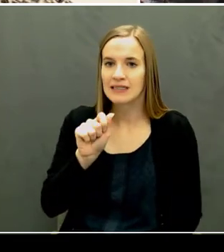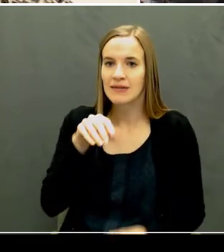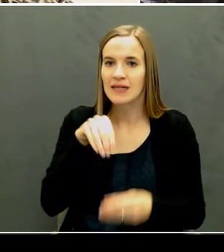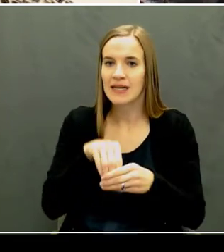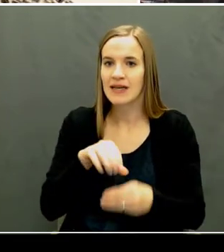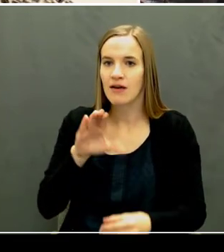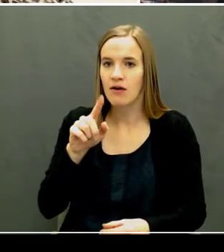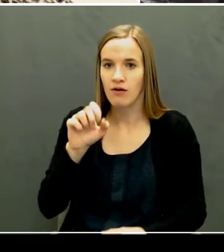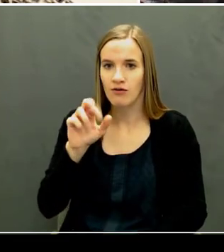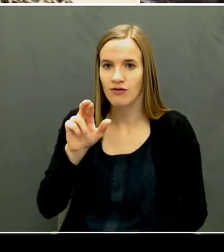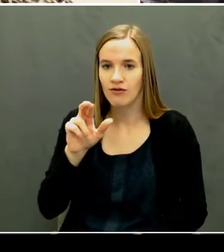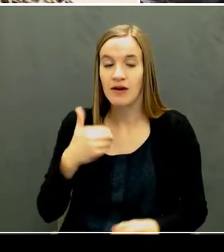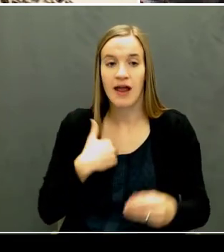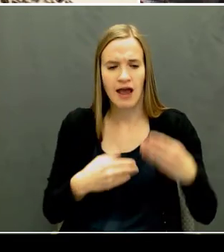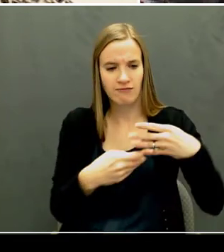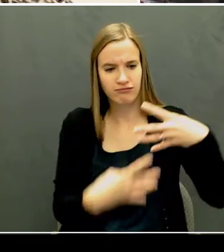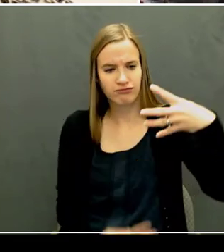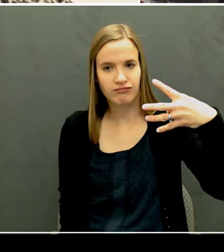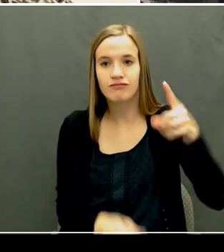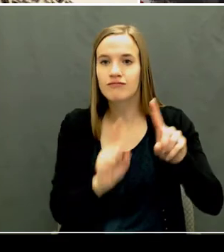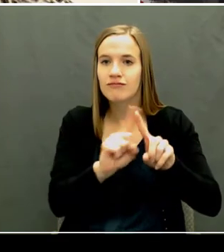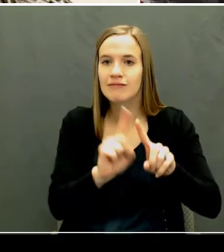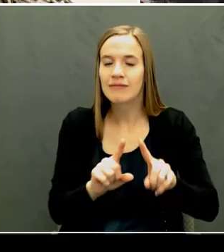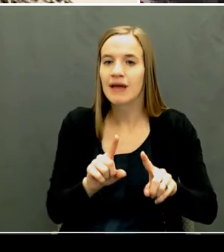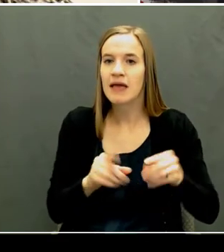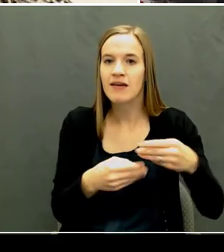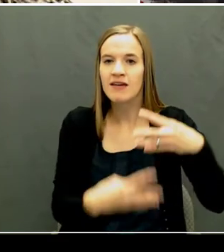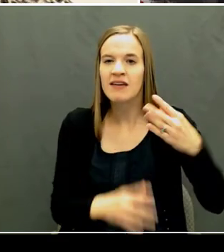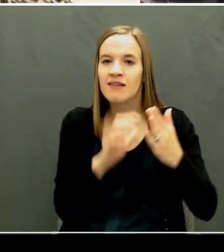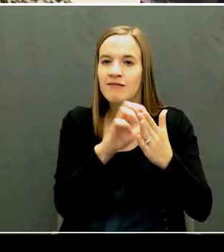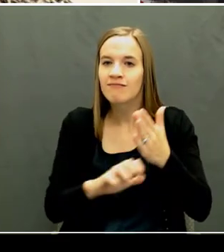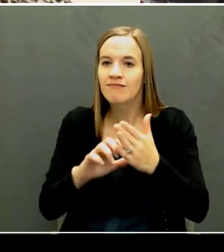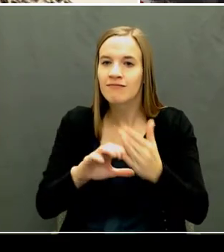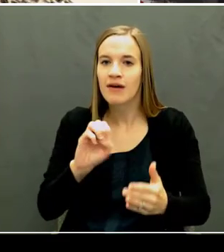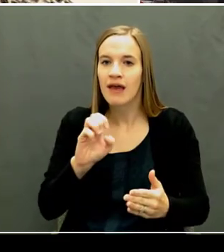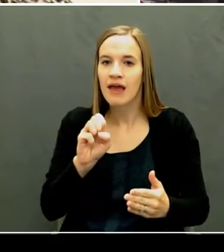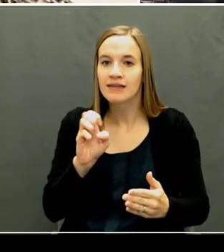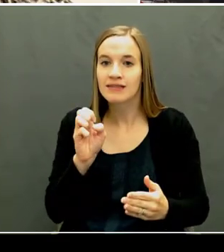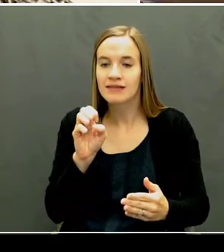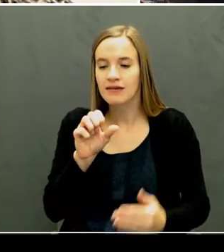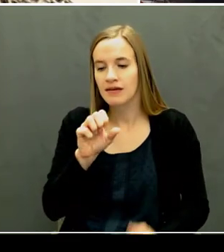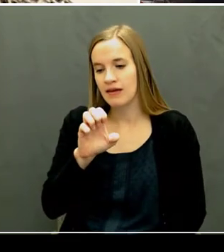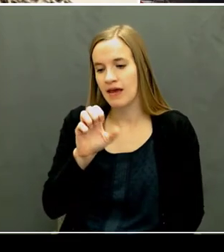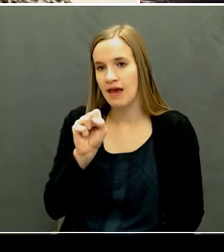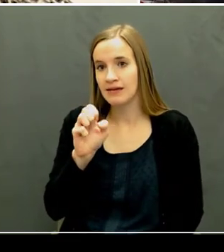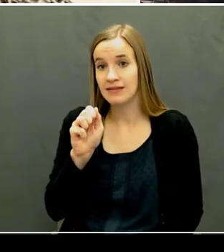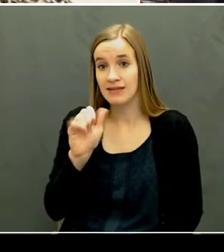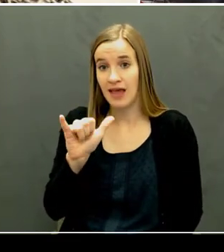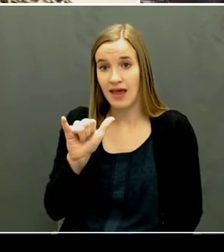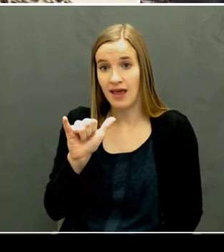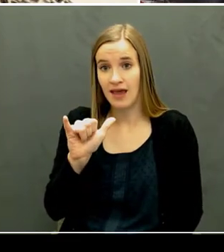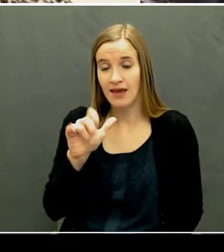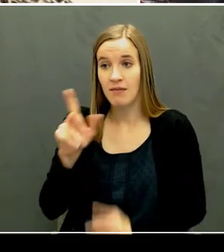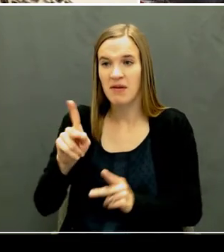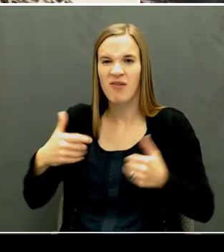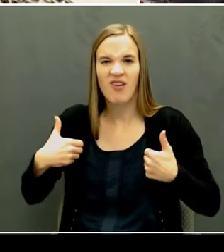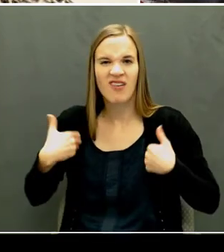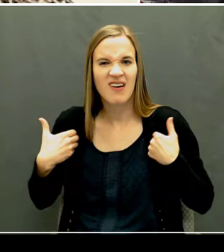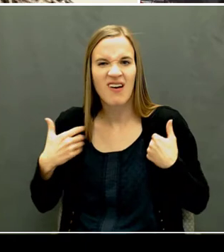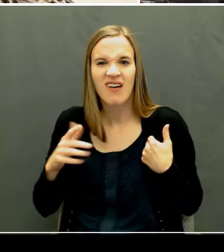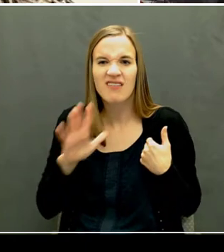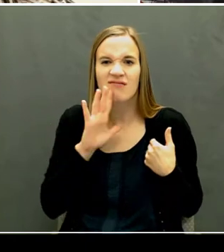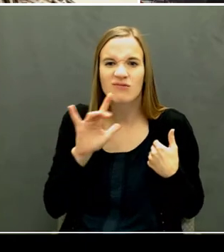know, 25 to 40 crowd thinking? Yeah. You know, and what do they see as next? And what would they like